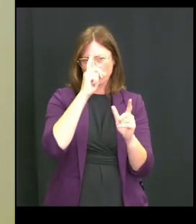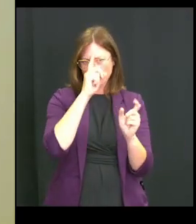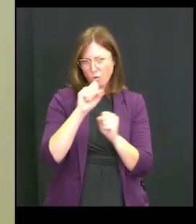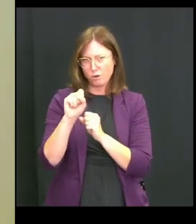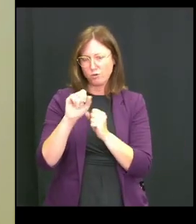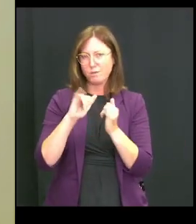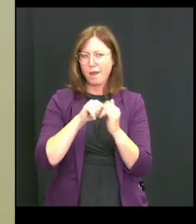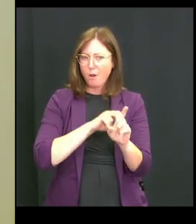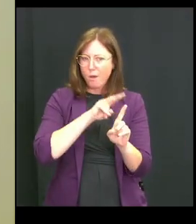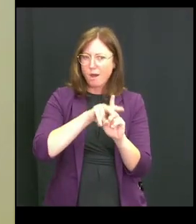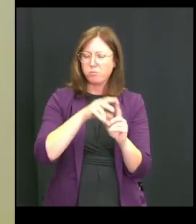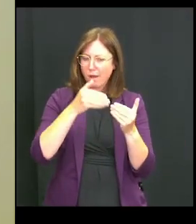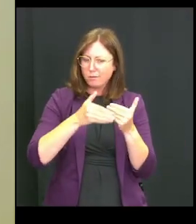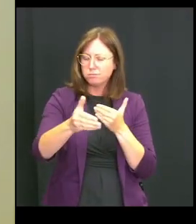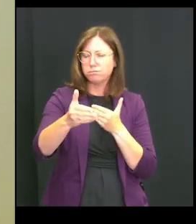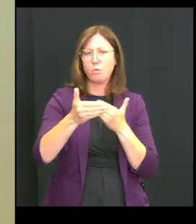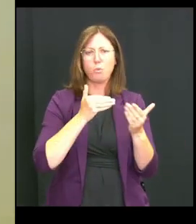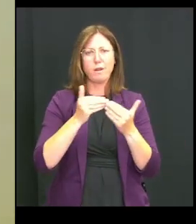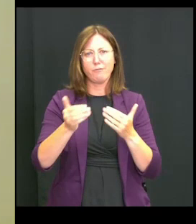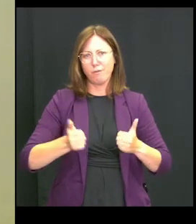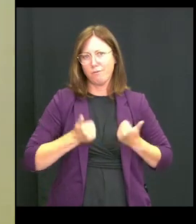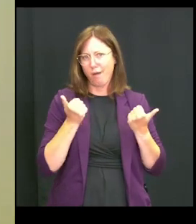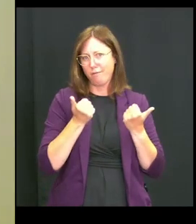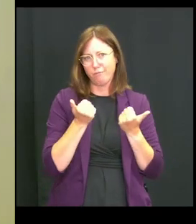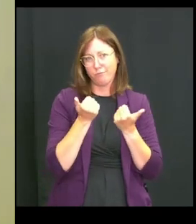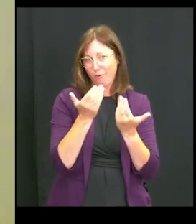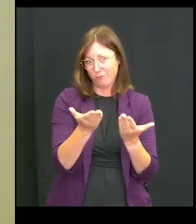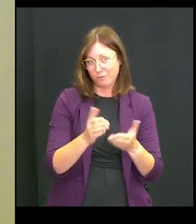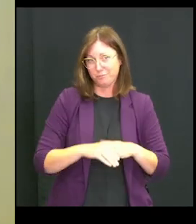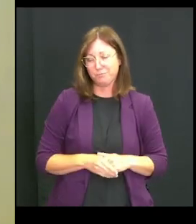that can be applied no matter what comes in the future.